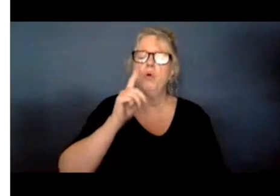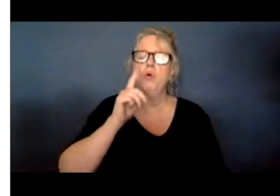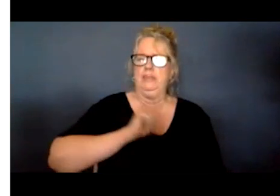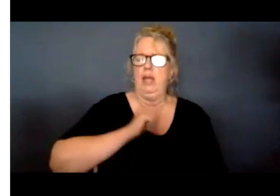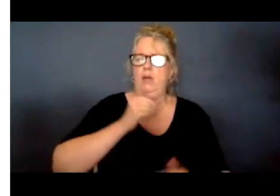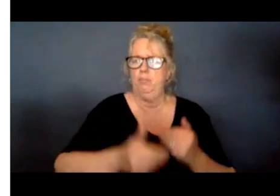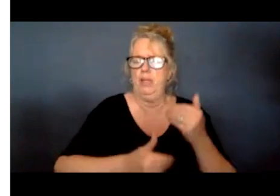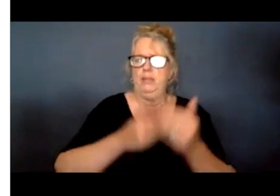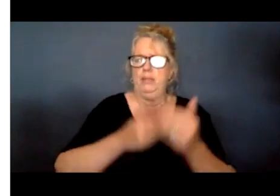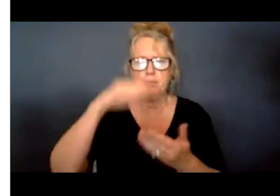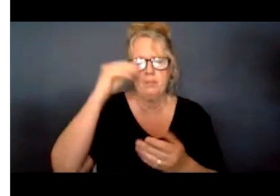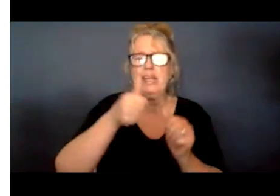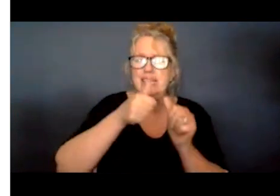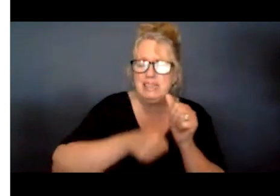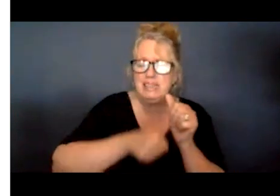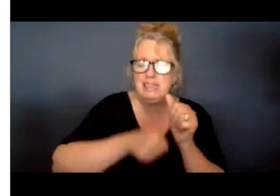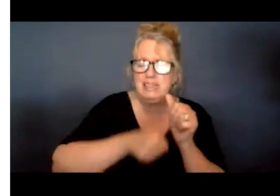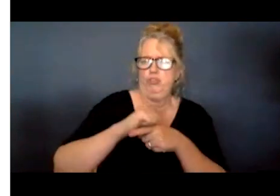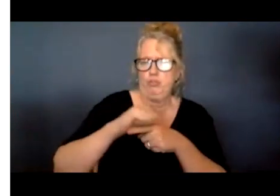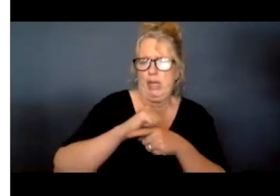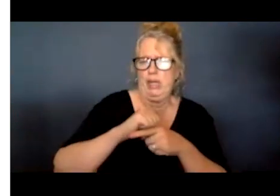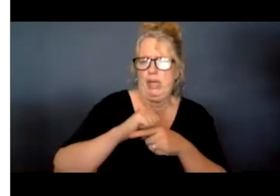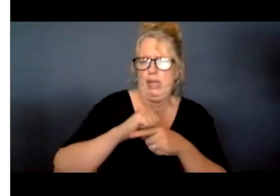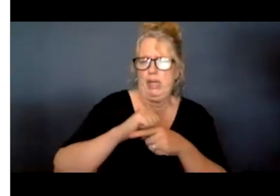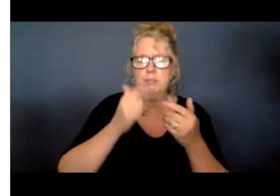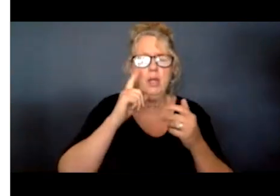Each training track is designed in direct collaboration with